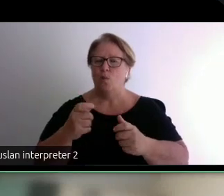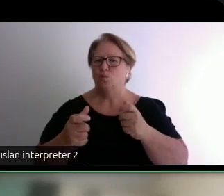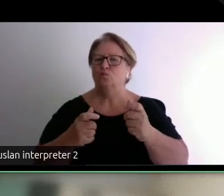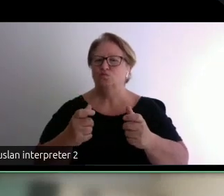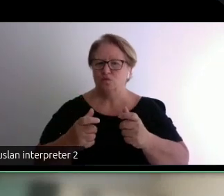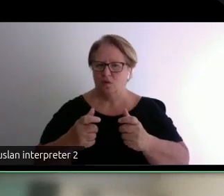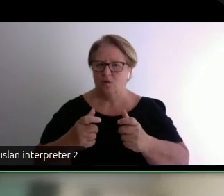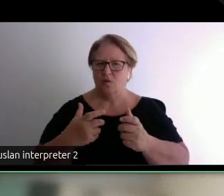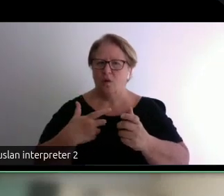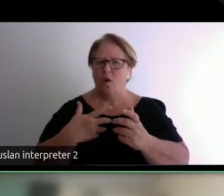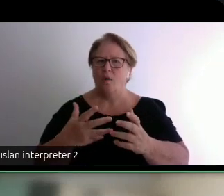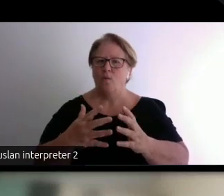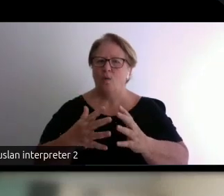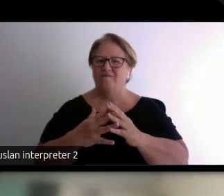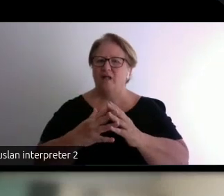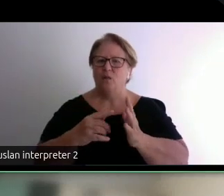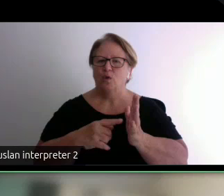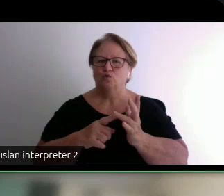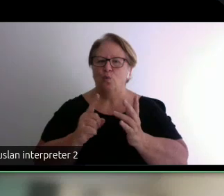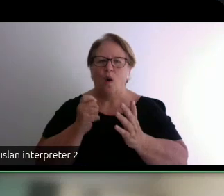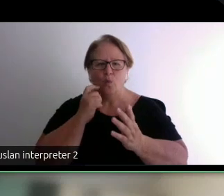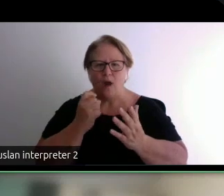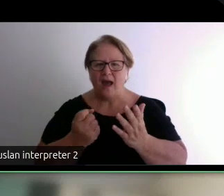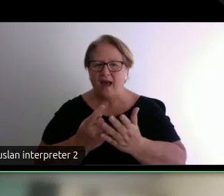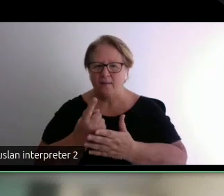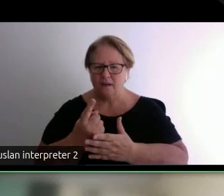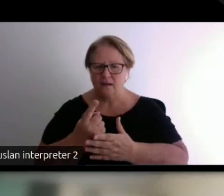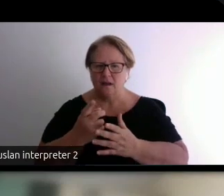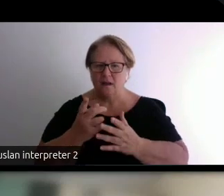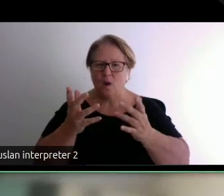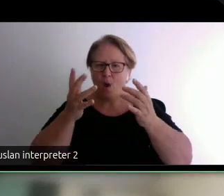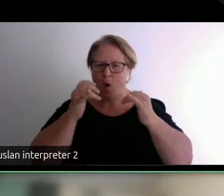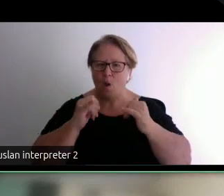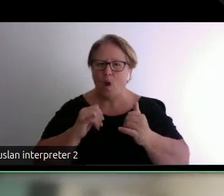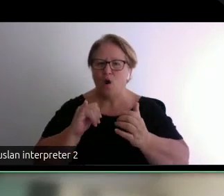invested in the outcome. Lawyers are there to assist with proposals and the